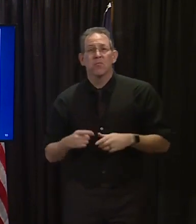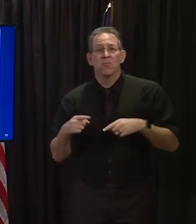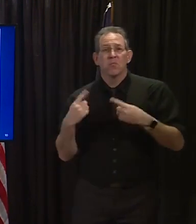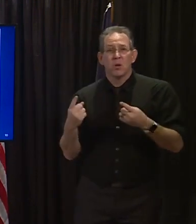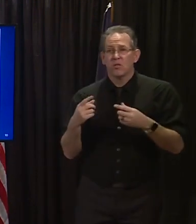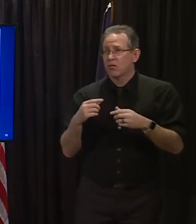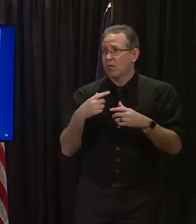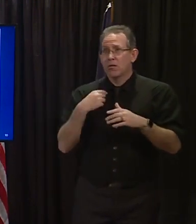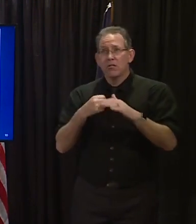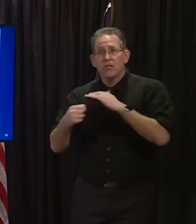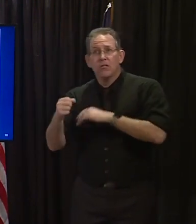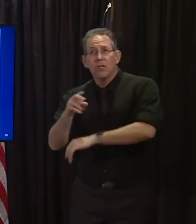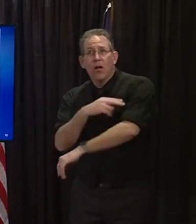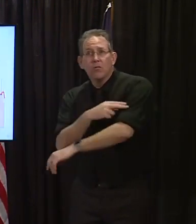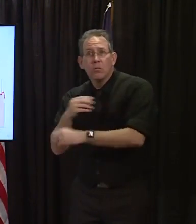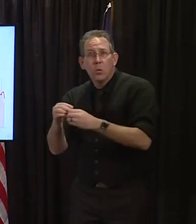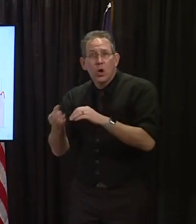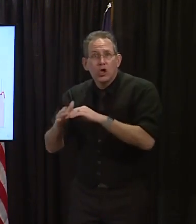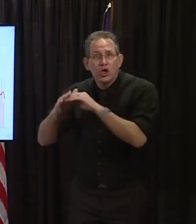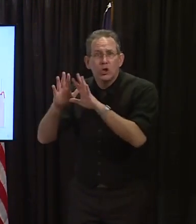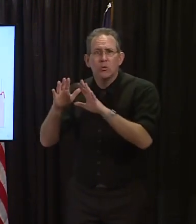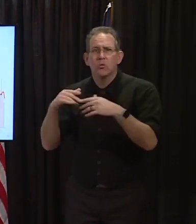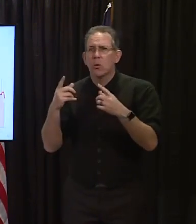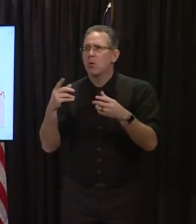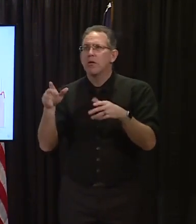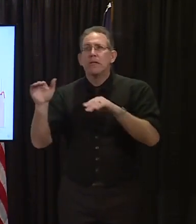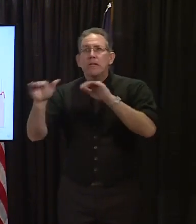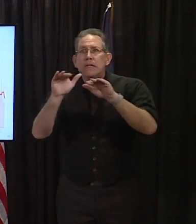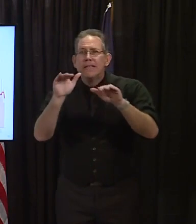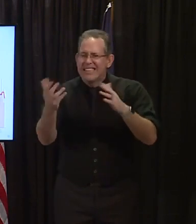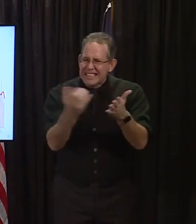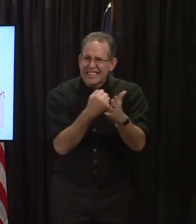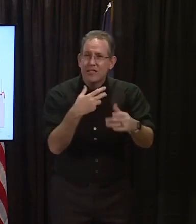Vermont Looking at the availability slide. So, you know, the increase in